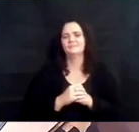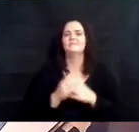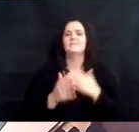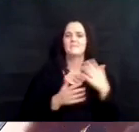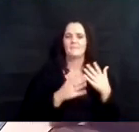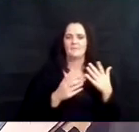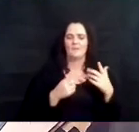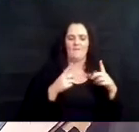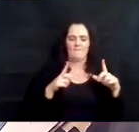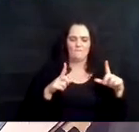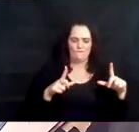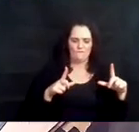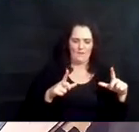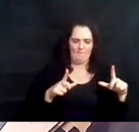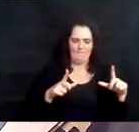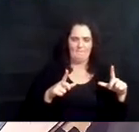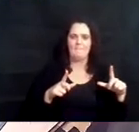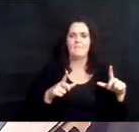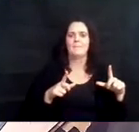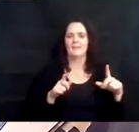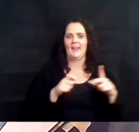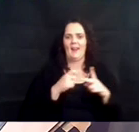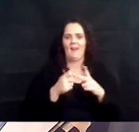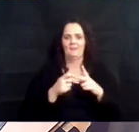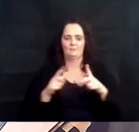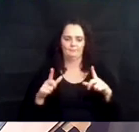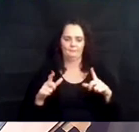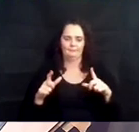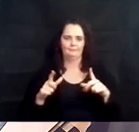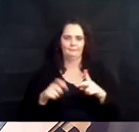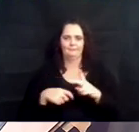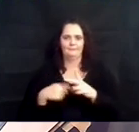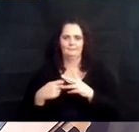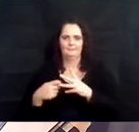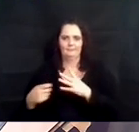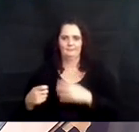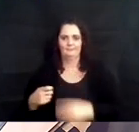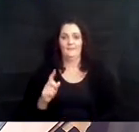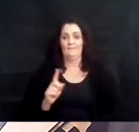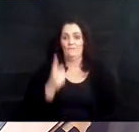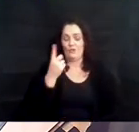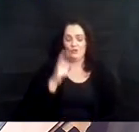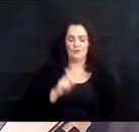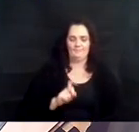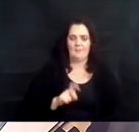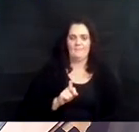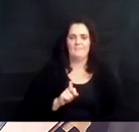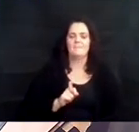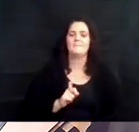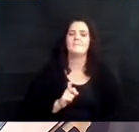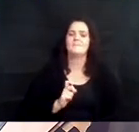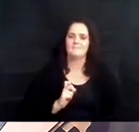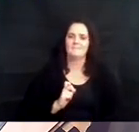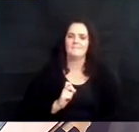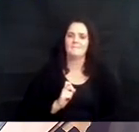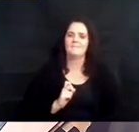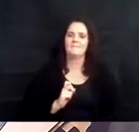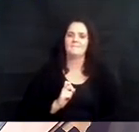frame. So, I'm gonna come here now inside the app or you can do this with your camera and just take the first frame. Bang, there it is.